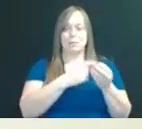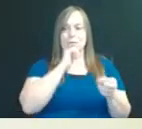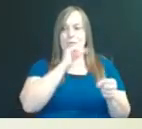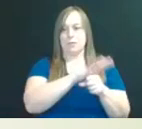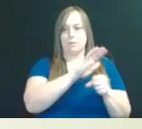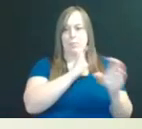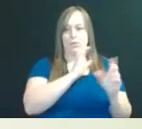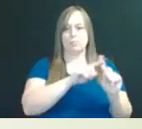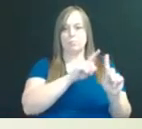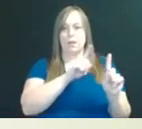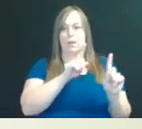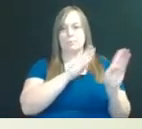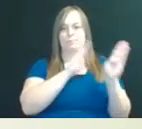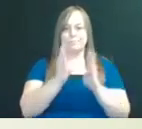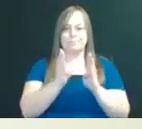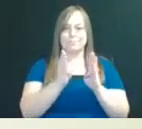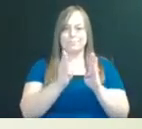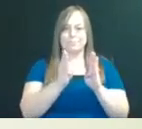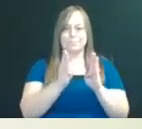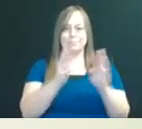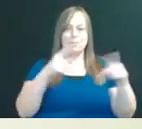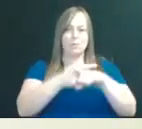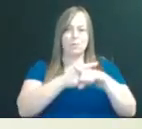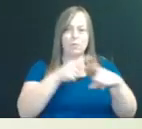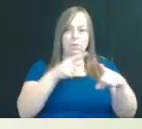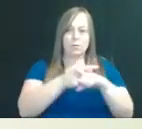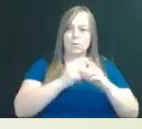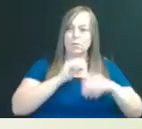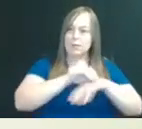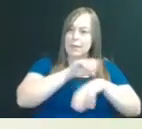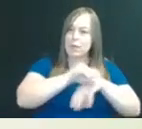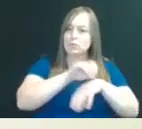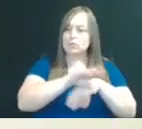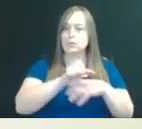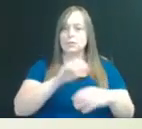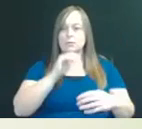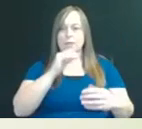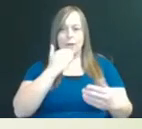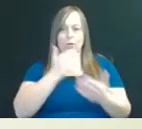but it's more about conflicts between you and the counselor. There's not a good working relationship.